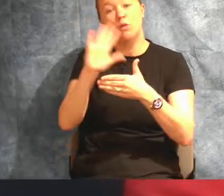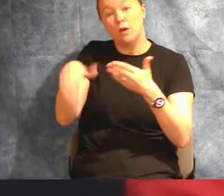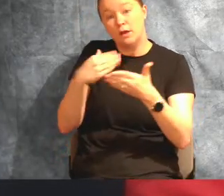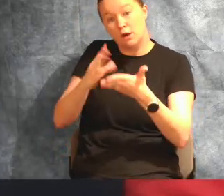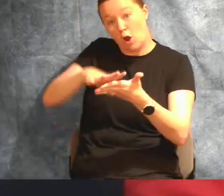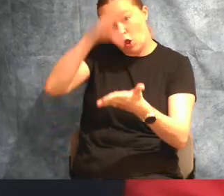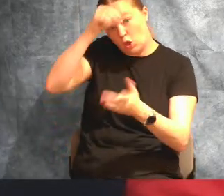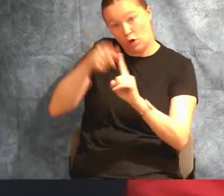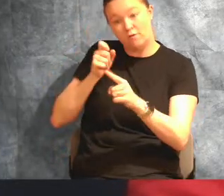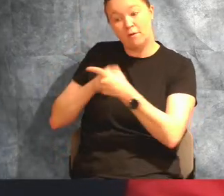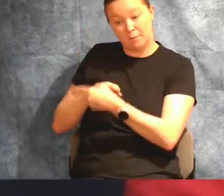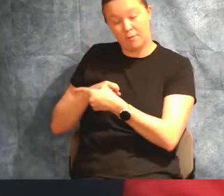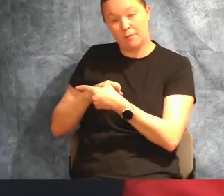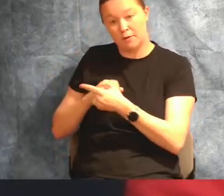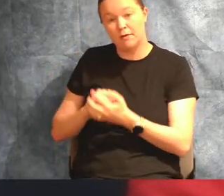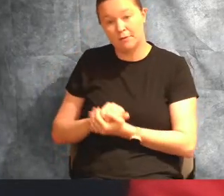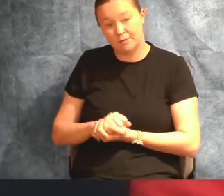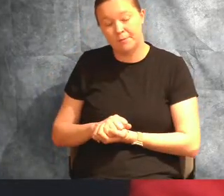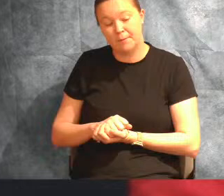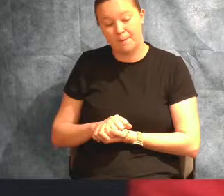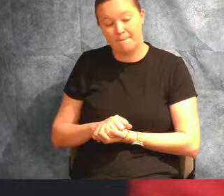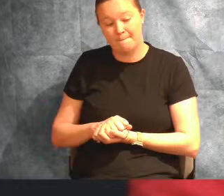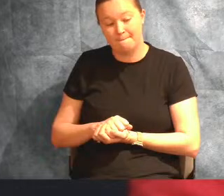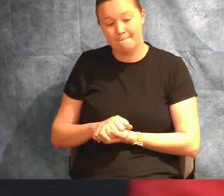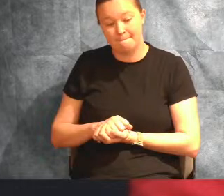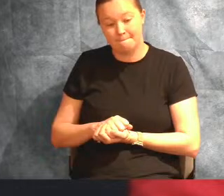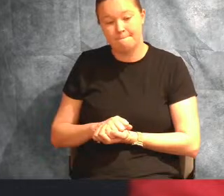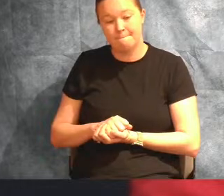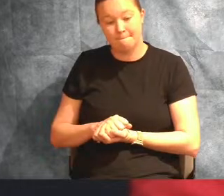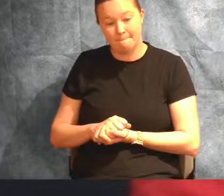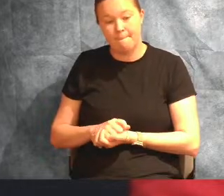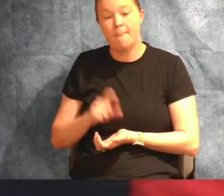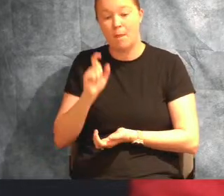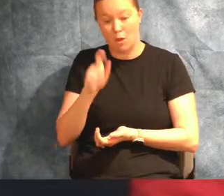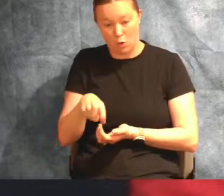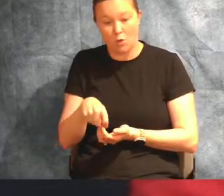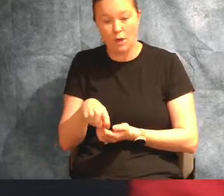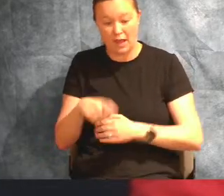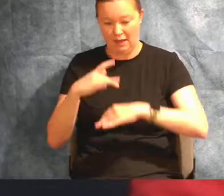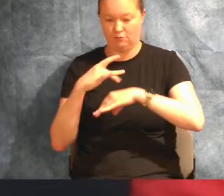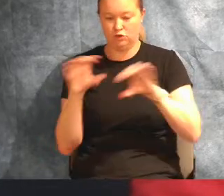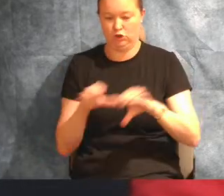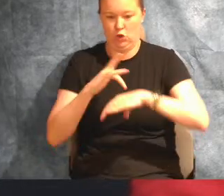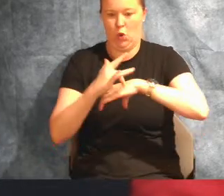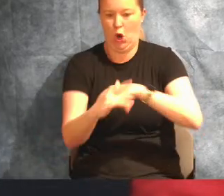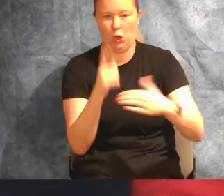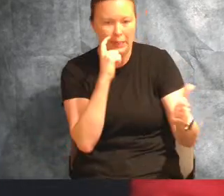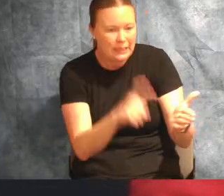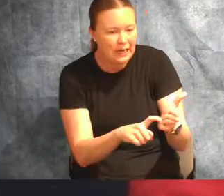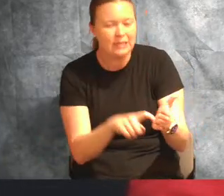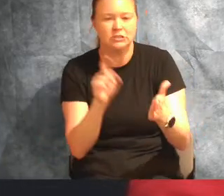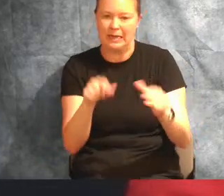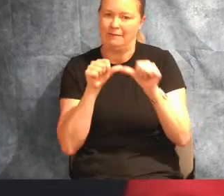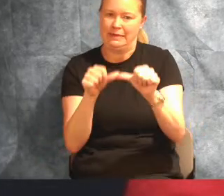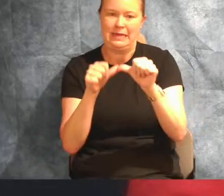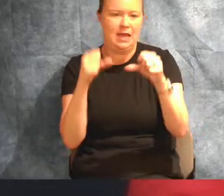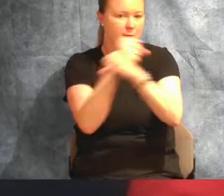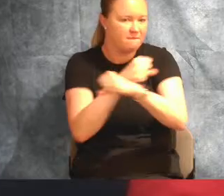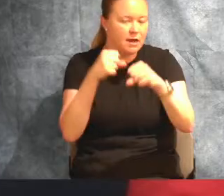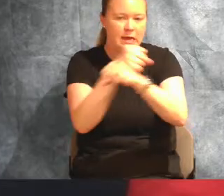is we've got to get early detections and we got to keep fighting and we got to keep fighting for a